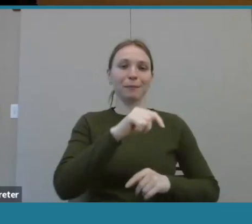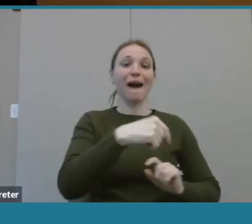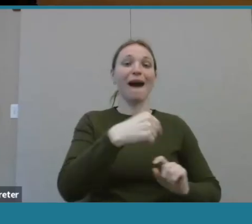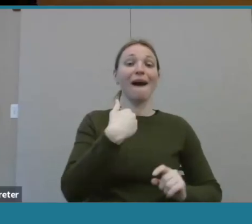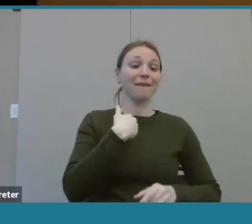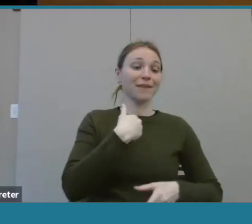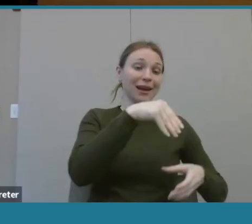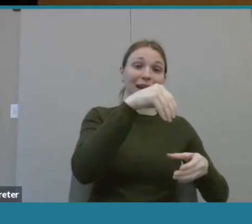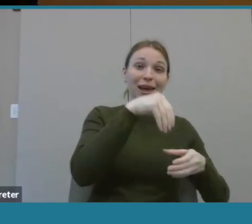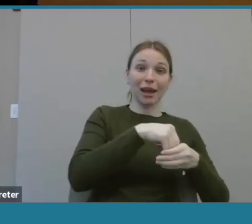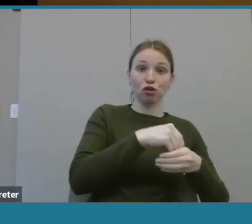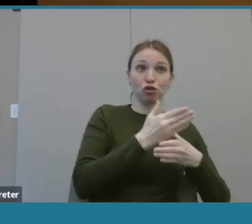care and conservation experts.